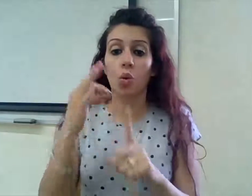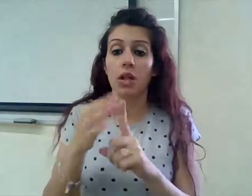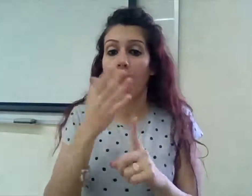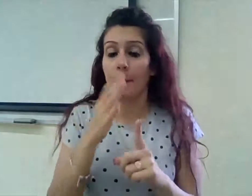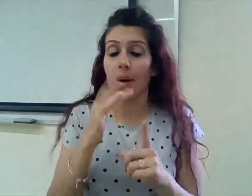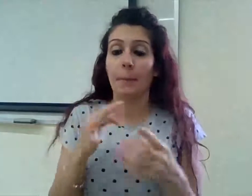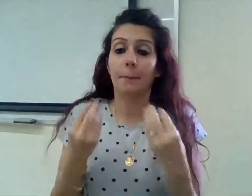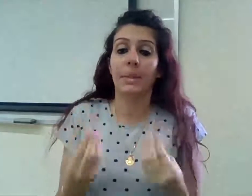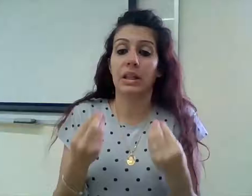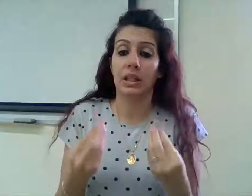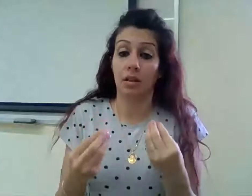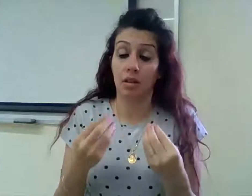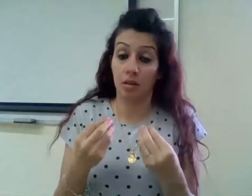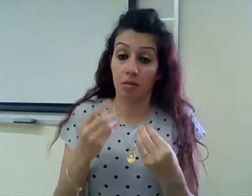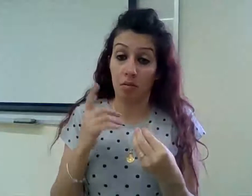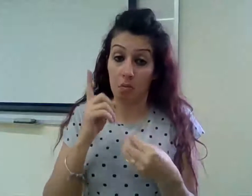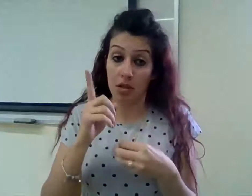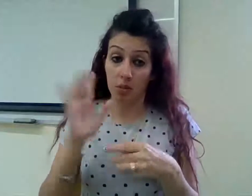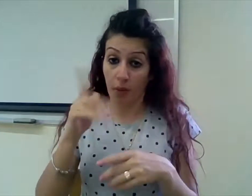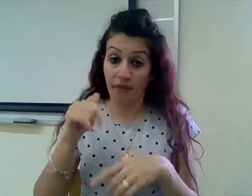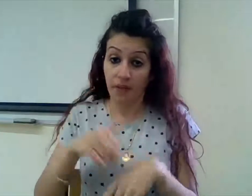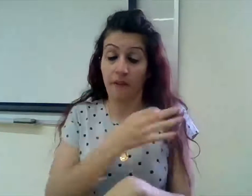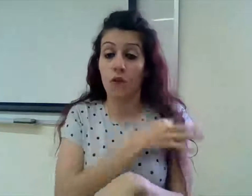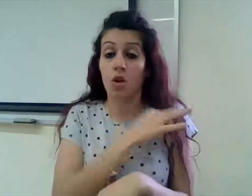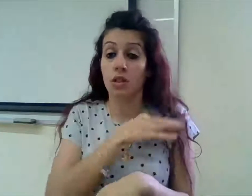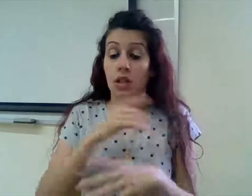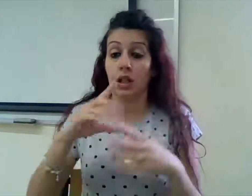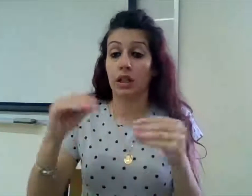question said what do you think in the evaluation of the distant learning